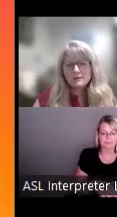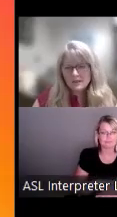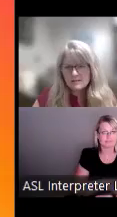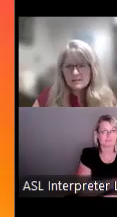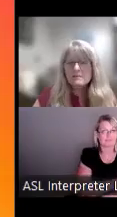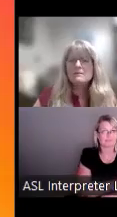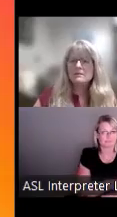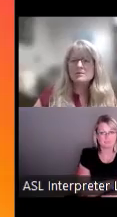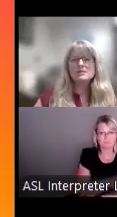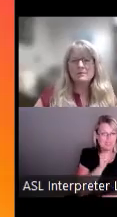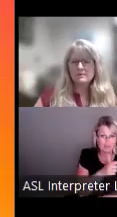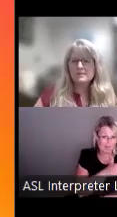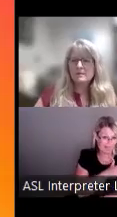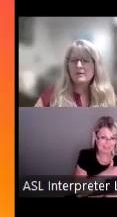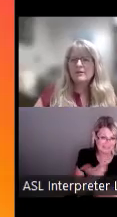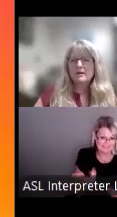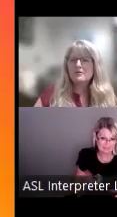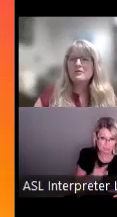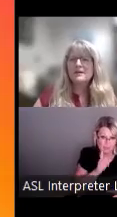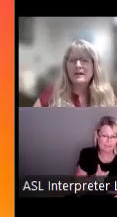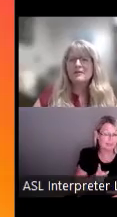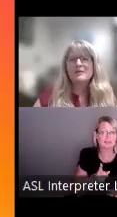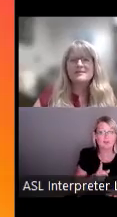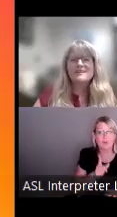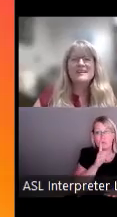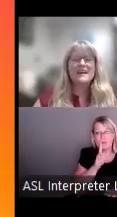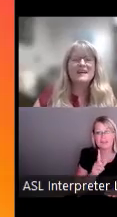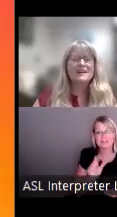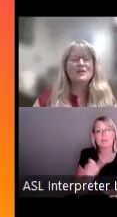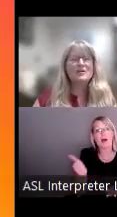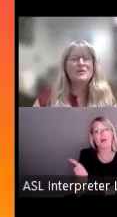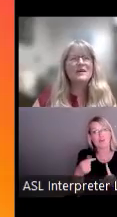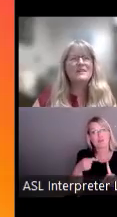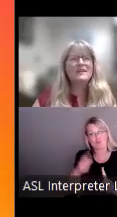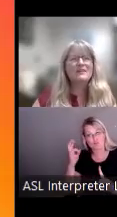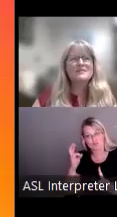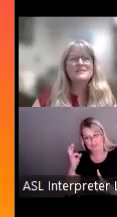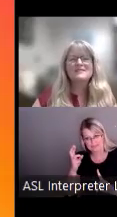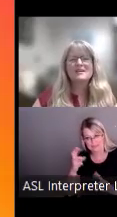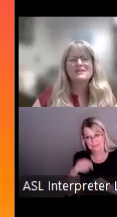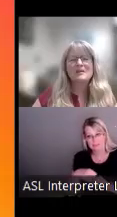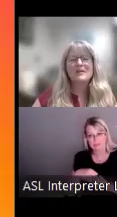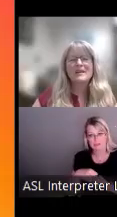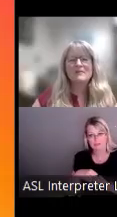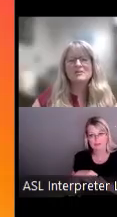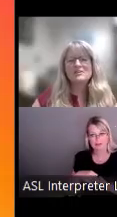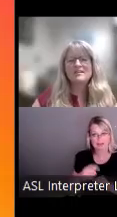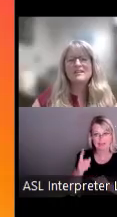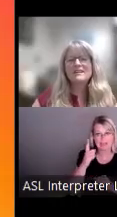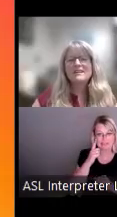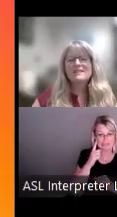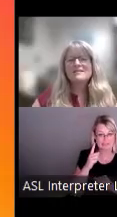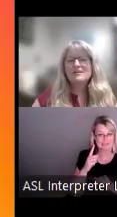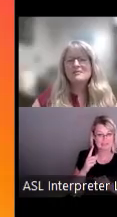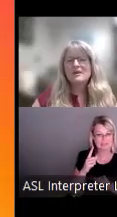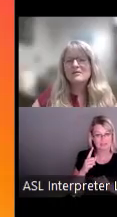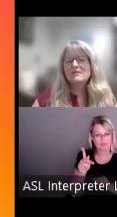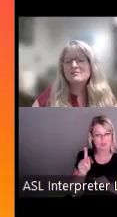not lazy. There's some, some other underlying reason, and I know I think Kristen talked about that when she talked about